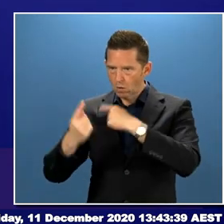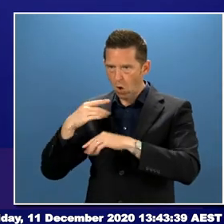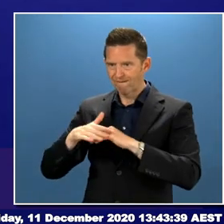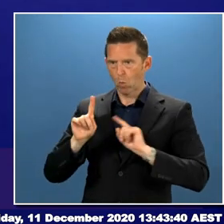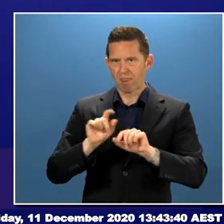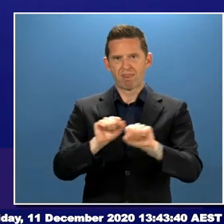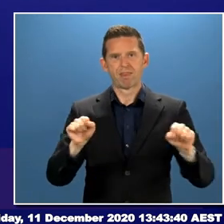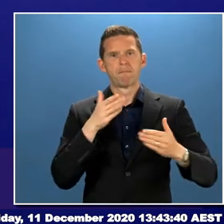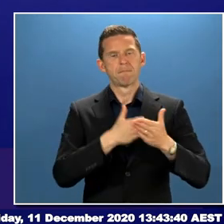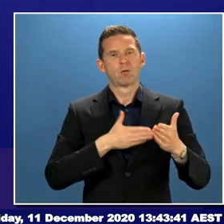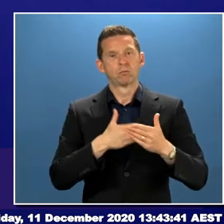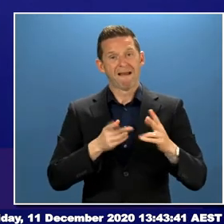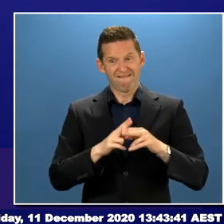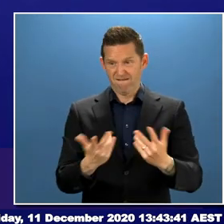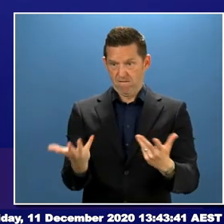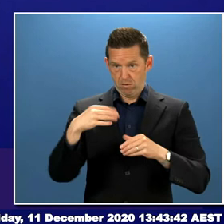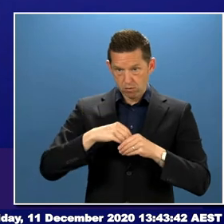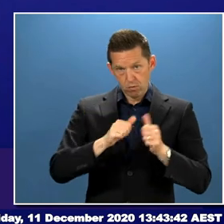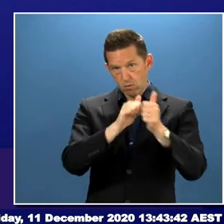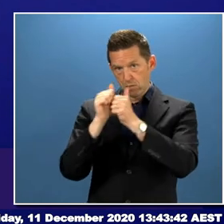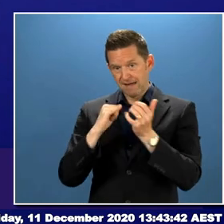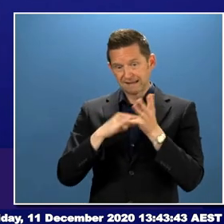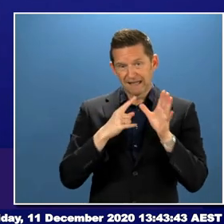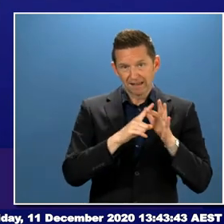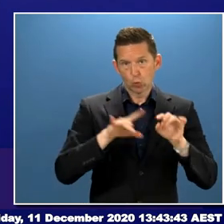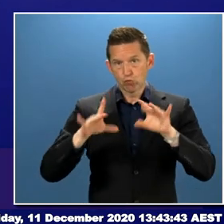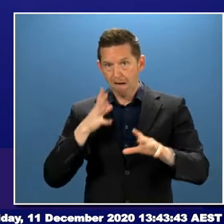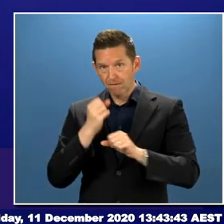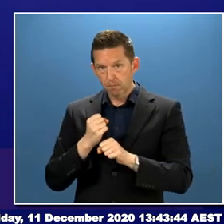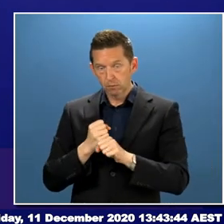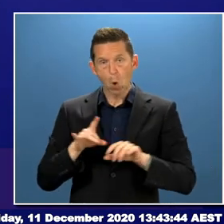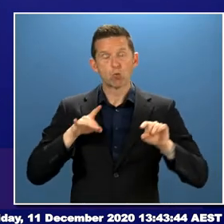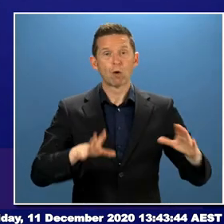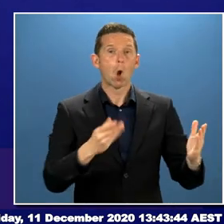If this can be done, the benefits to the Australian economy, Australian society